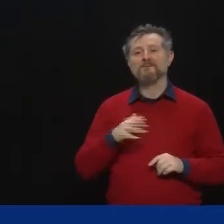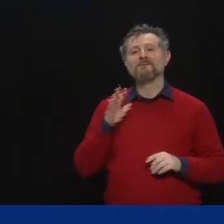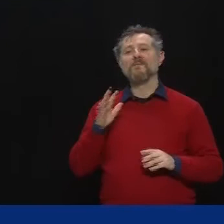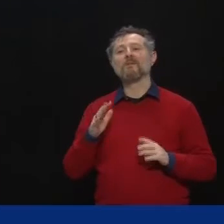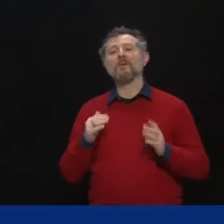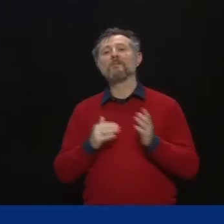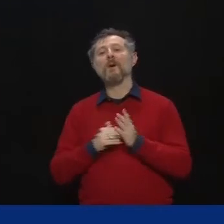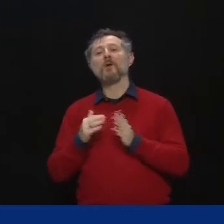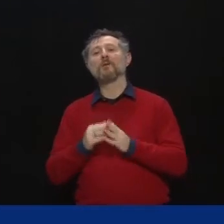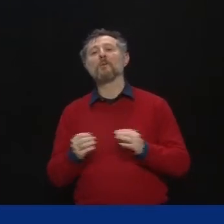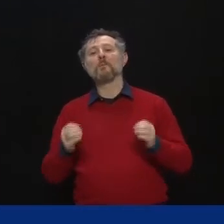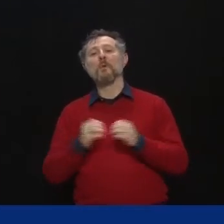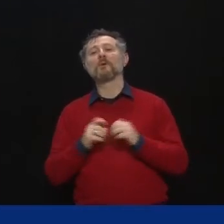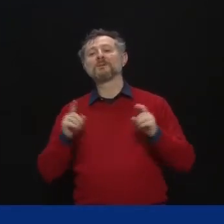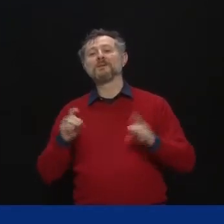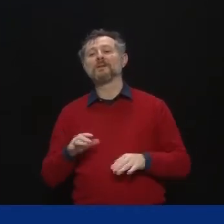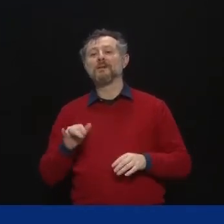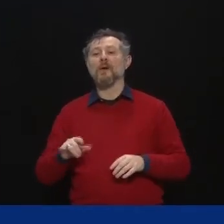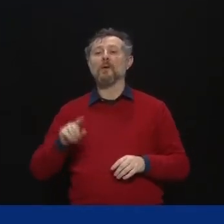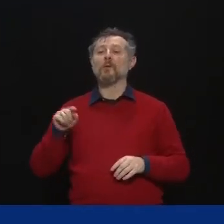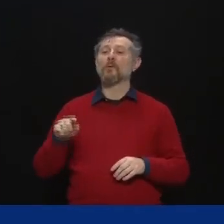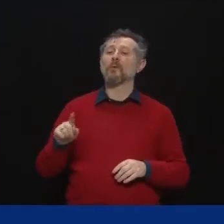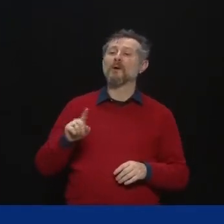CORONAVIRUS.HEALTH.NY.GOV. SO WE'VE OVER 1,800 EXISTING SITES.